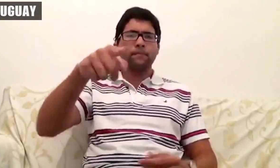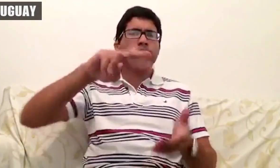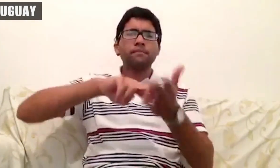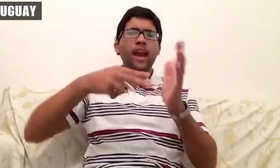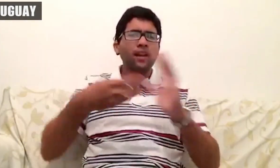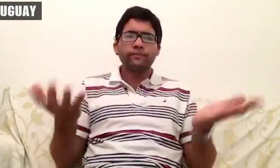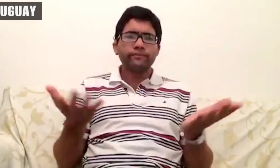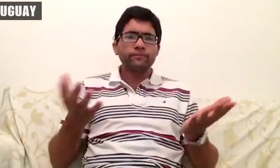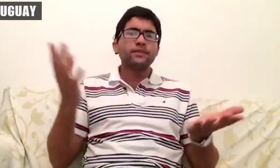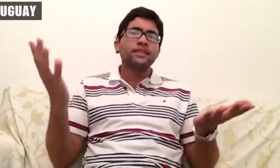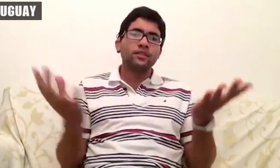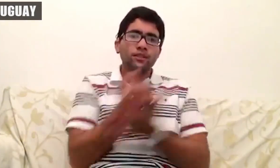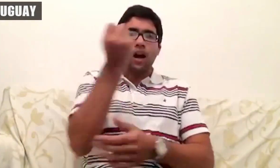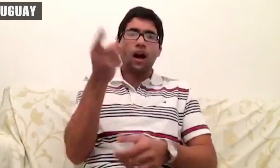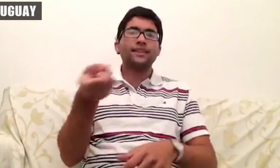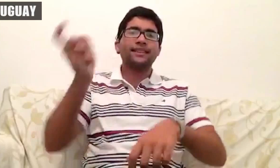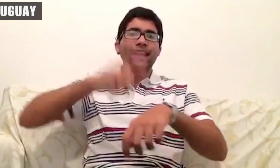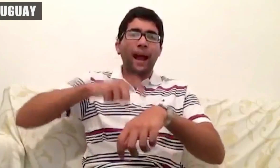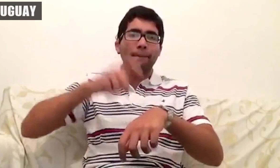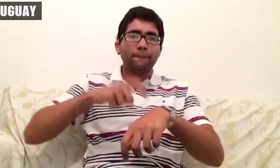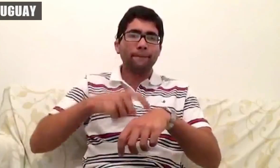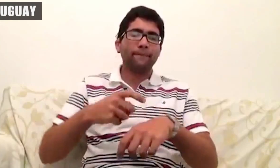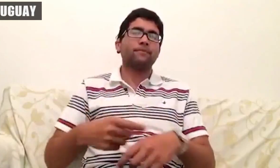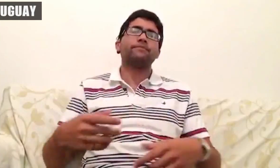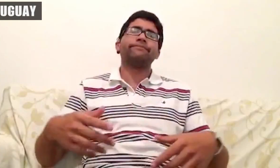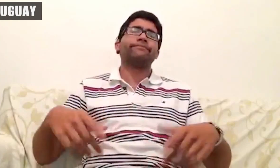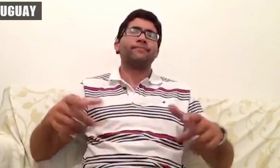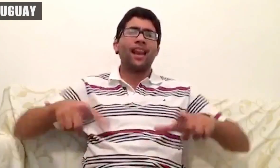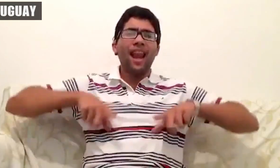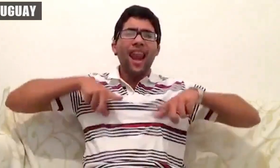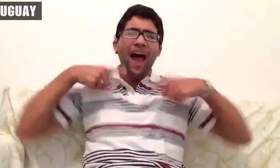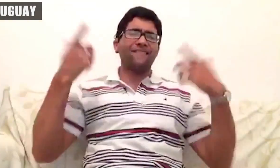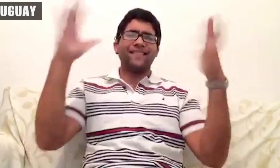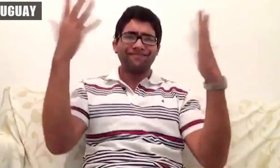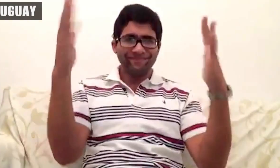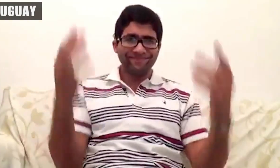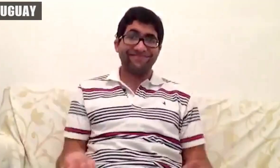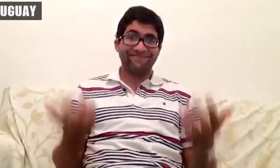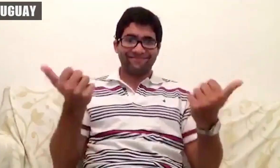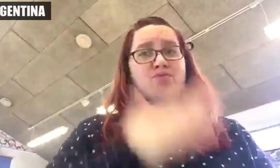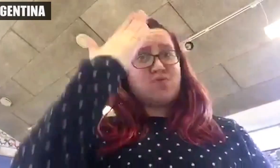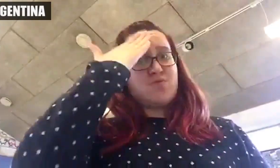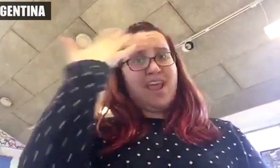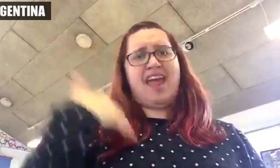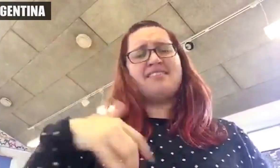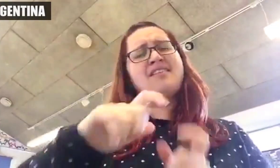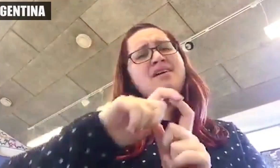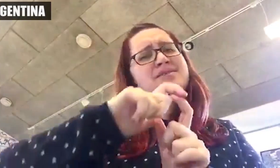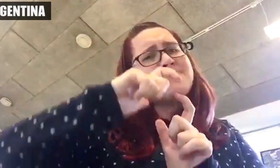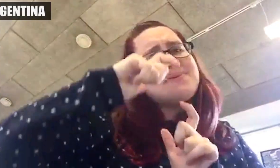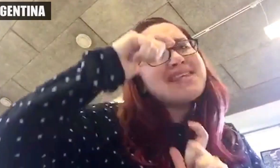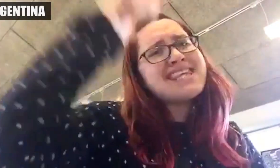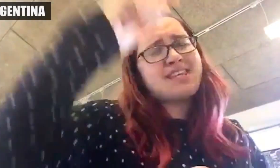It means seize the day. Enjoy life! Our country is big.